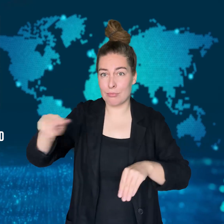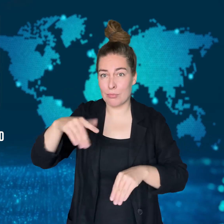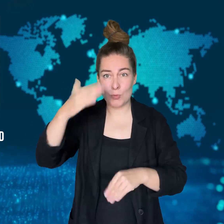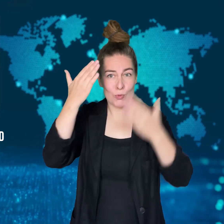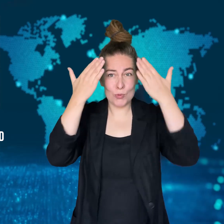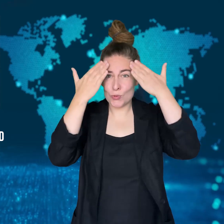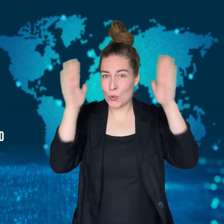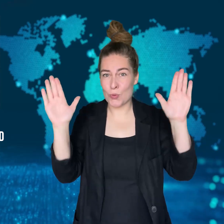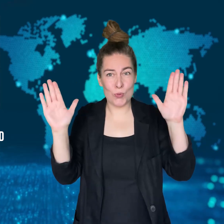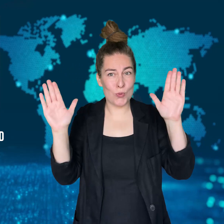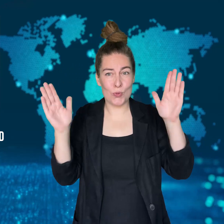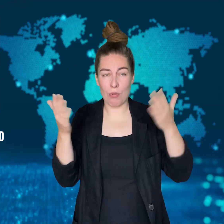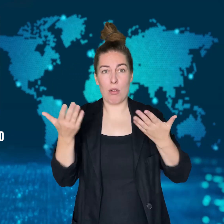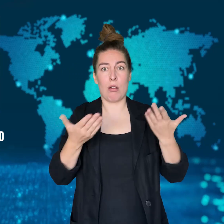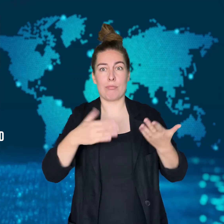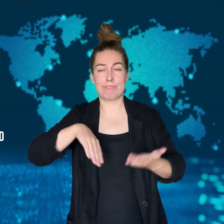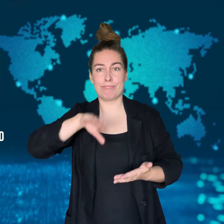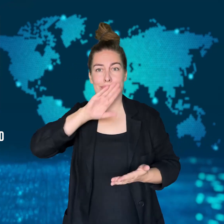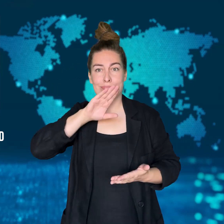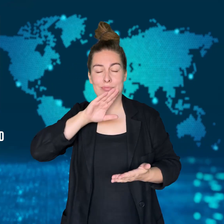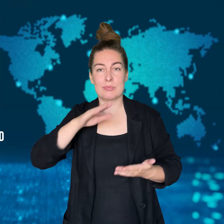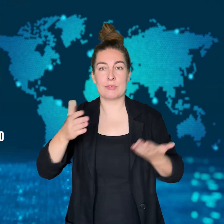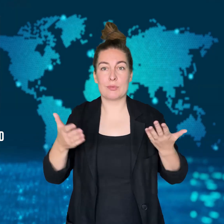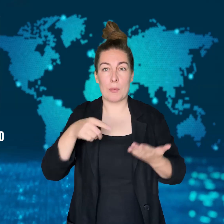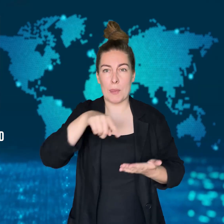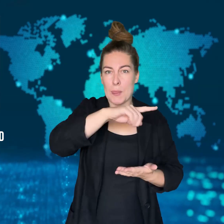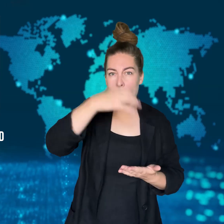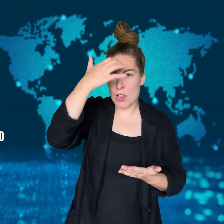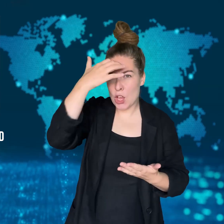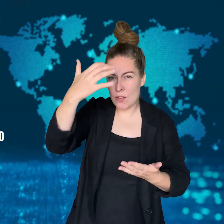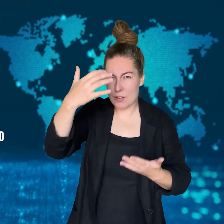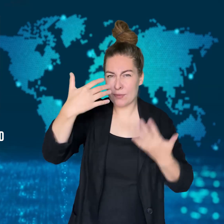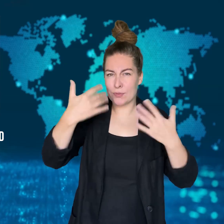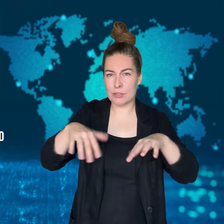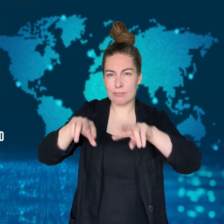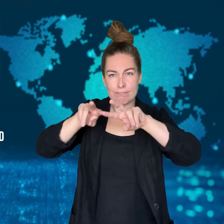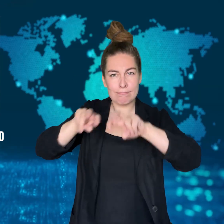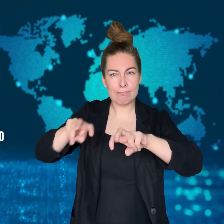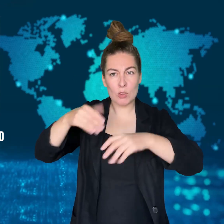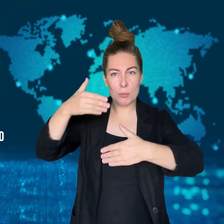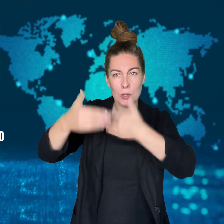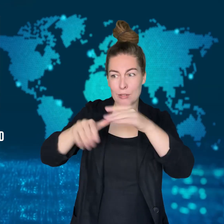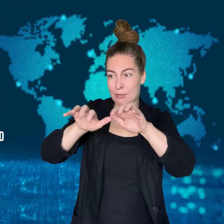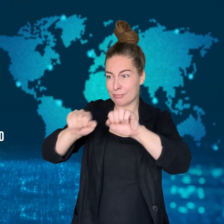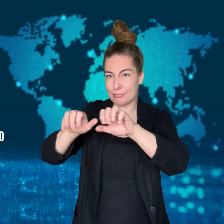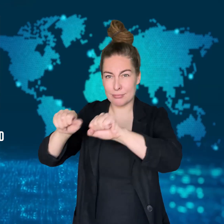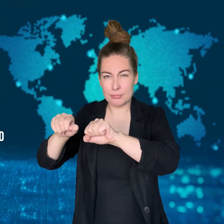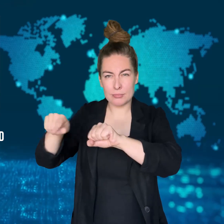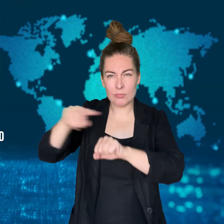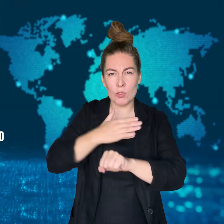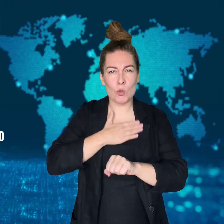and they didn't know they would be involved in transporting asylum seekers.